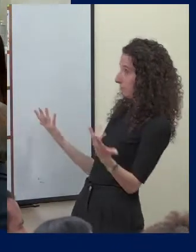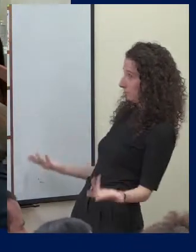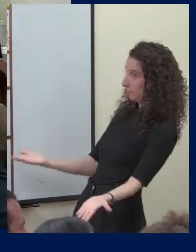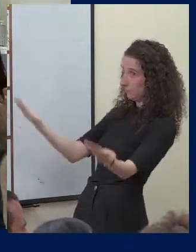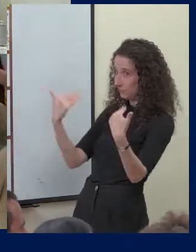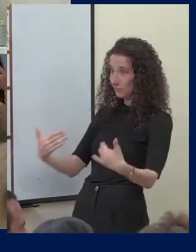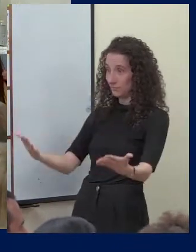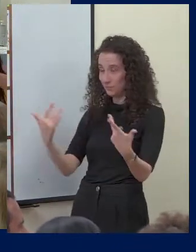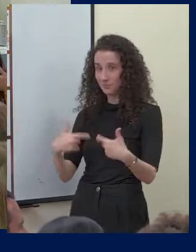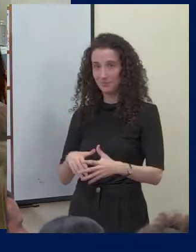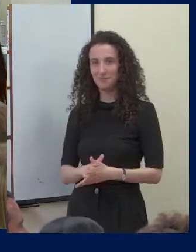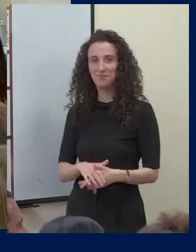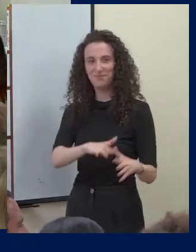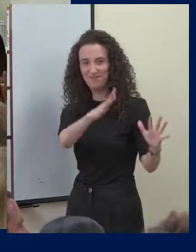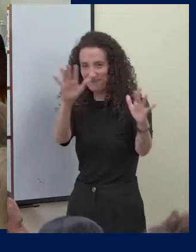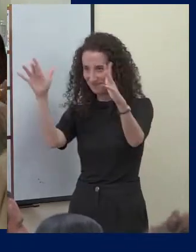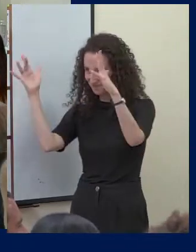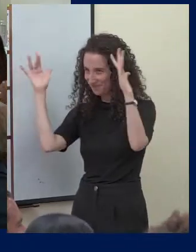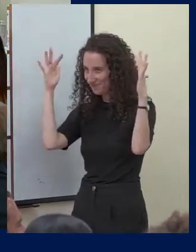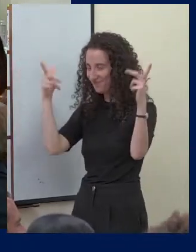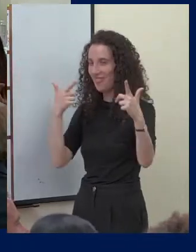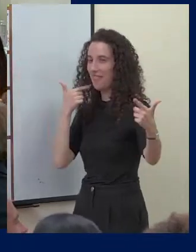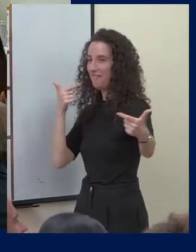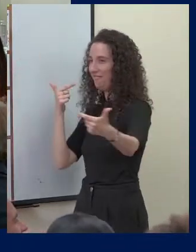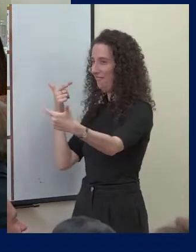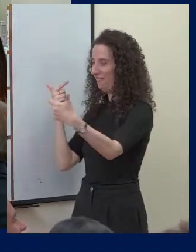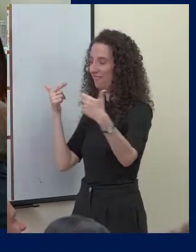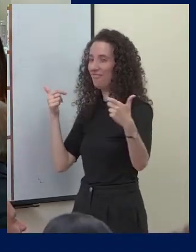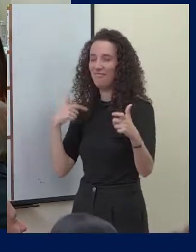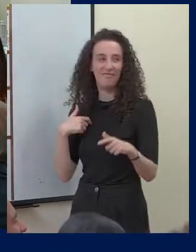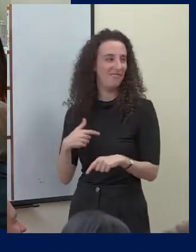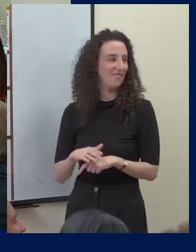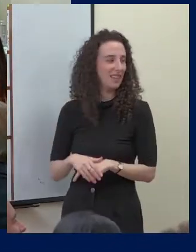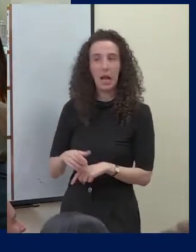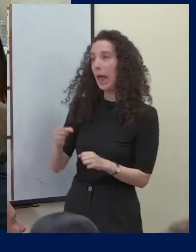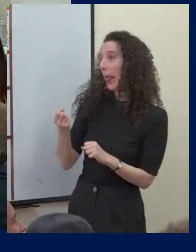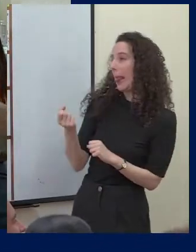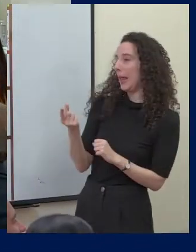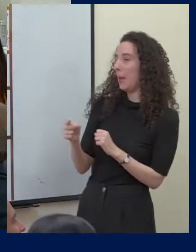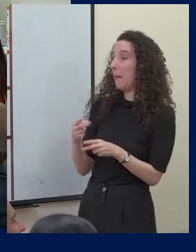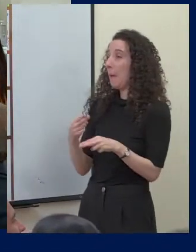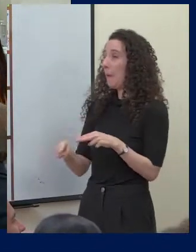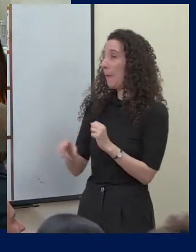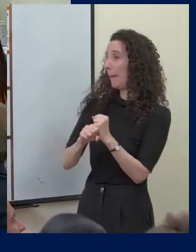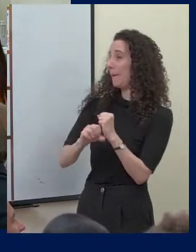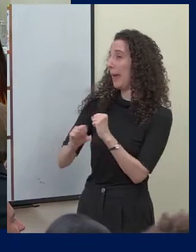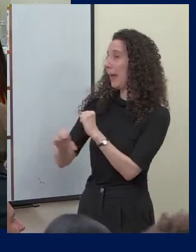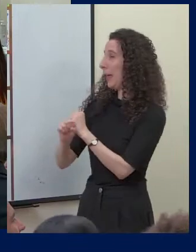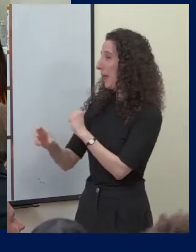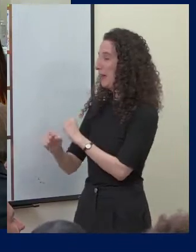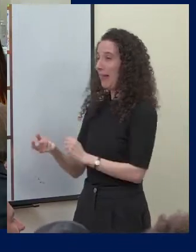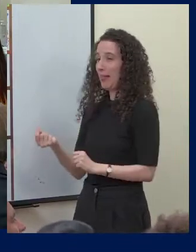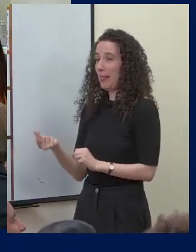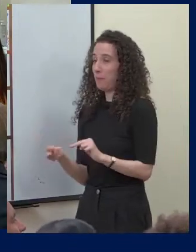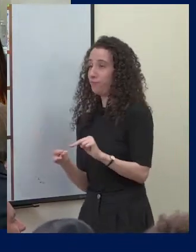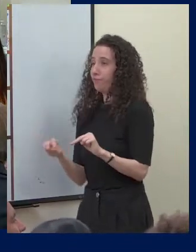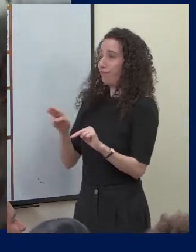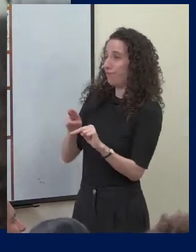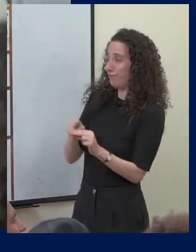more funding to be able to -- for the new